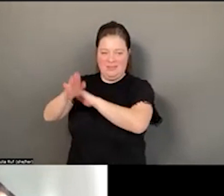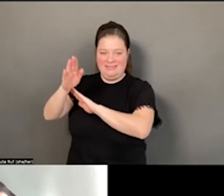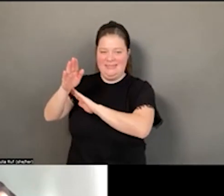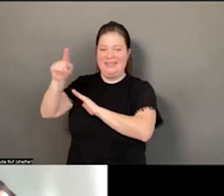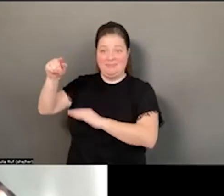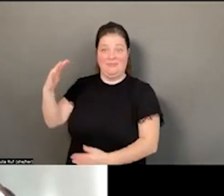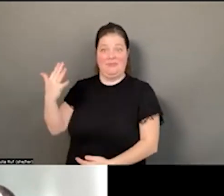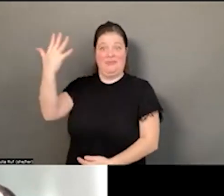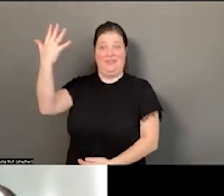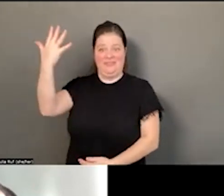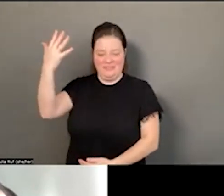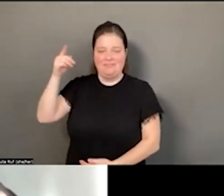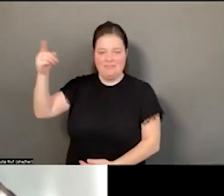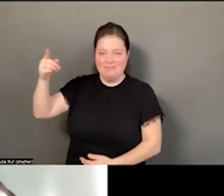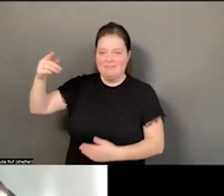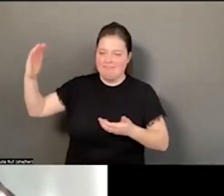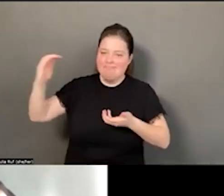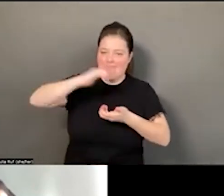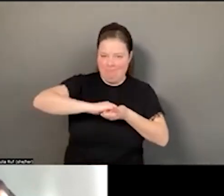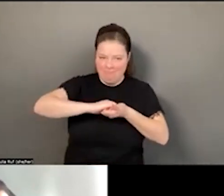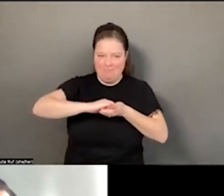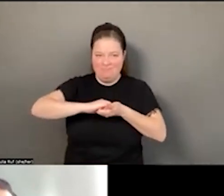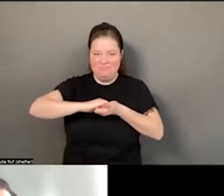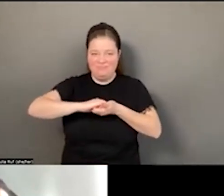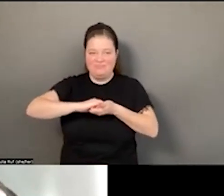In my ten years at EDF, this has been one of the most moving